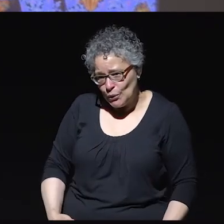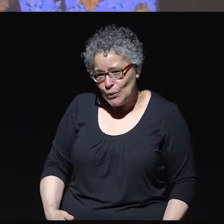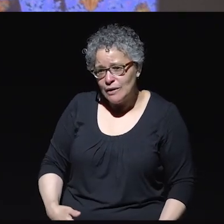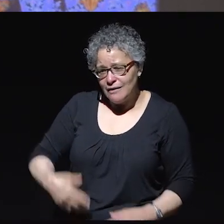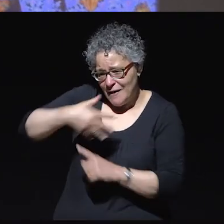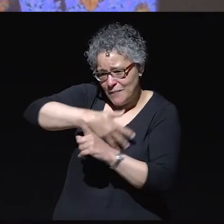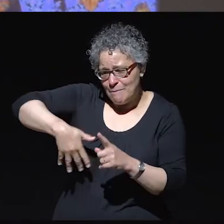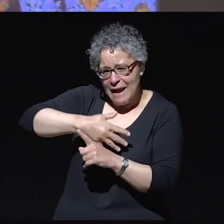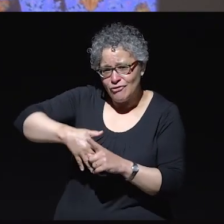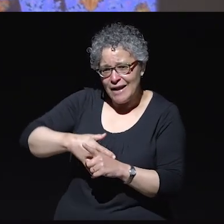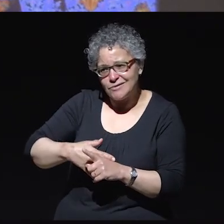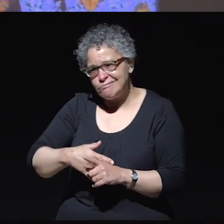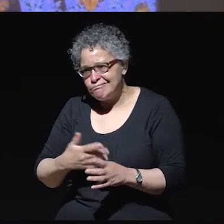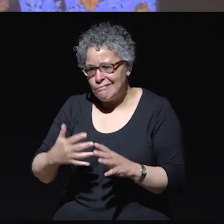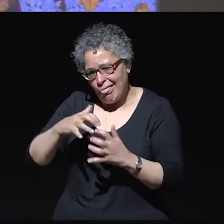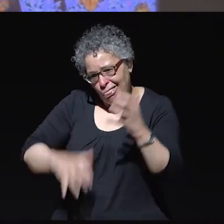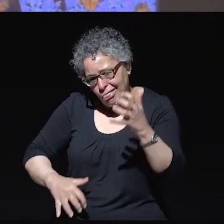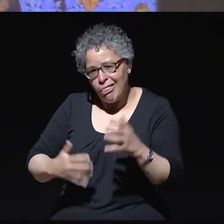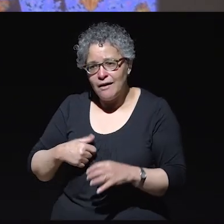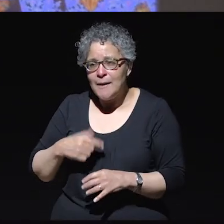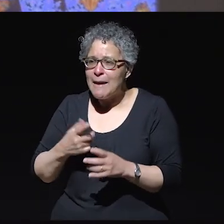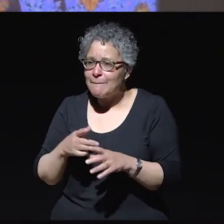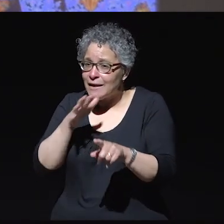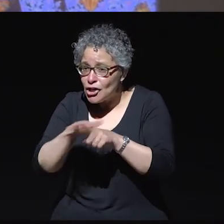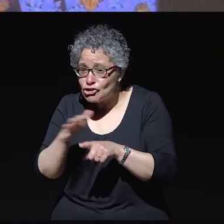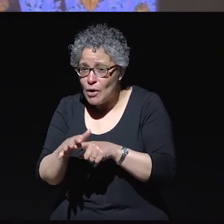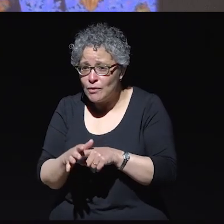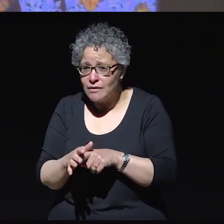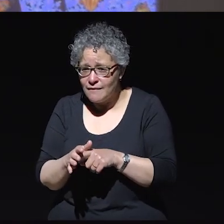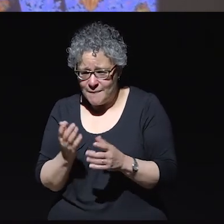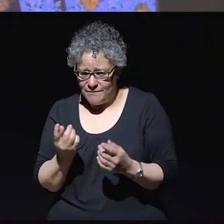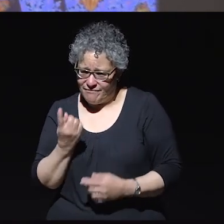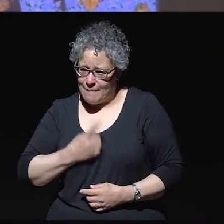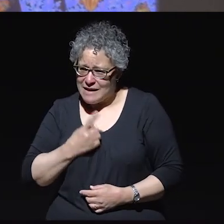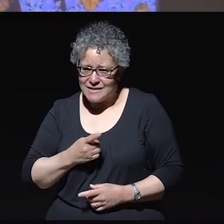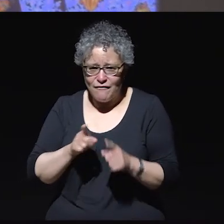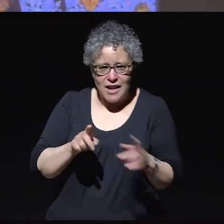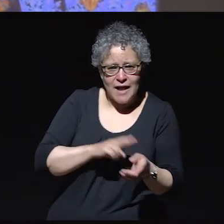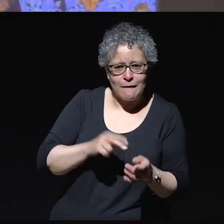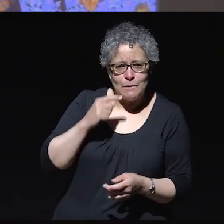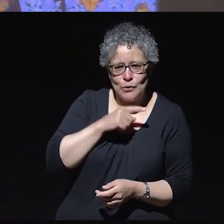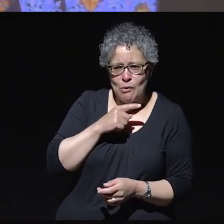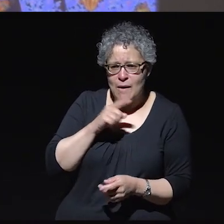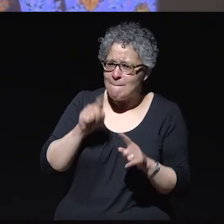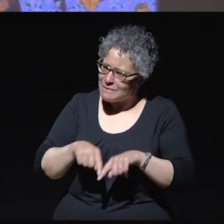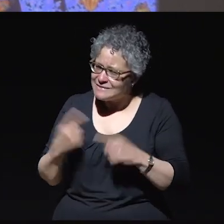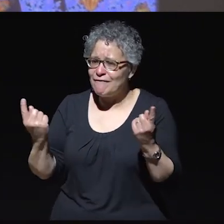wasn't making a bit of a joke about juxtaposing himself, almost, with this glorious youth that's represented in 'The Blue Boy'.